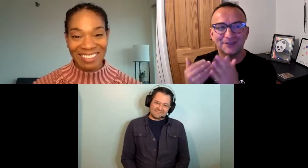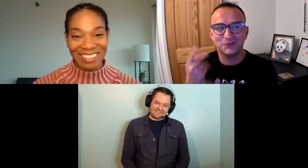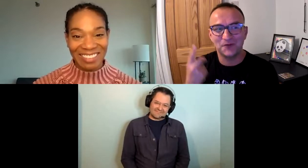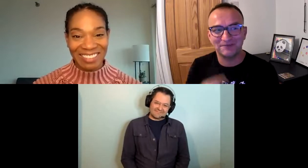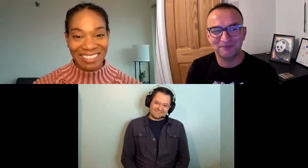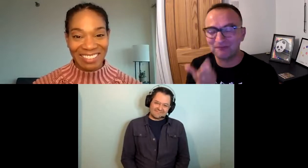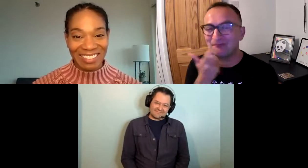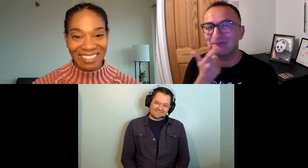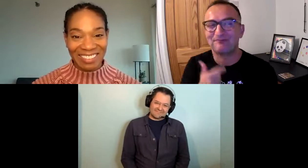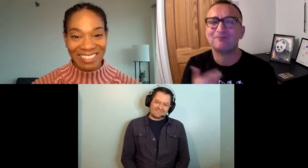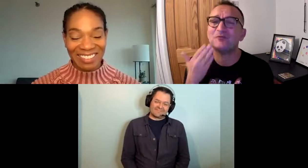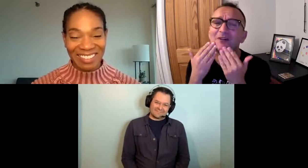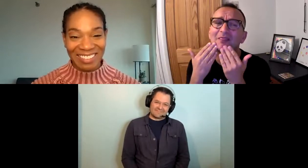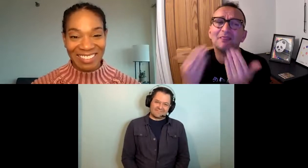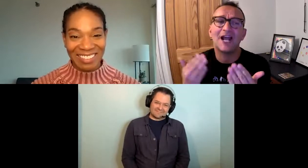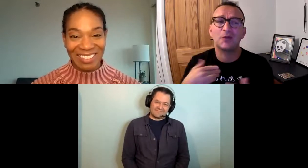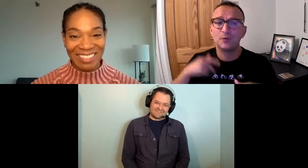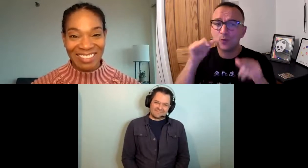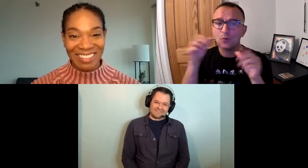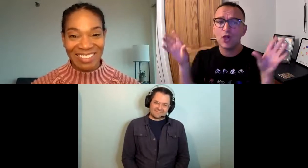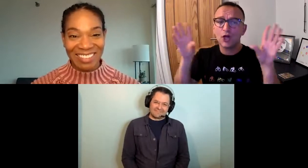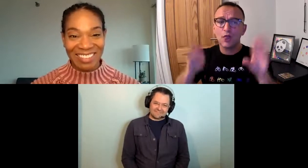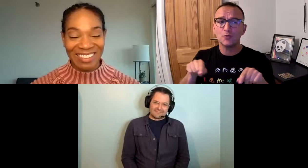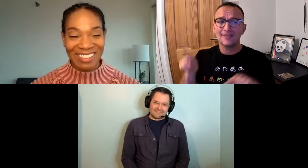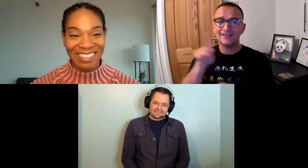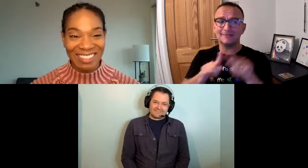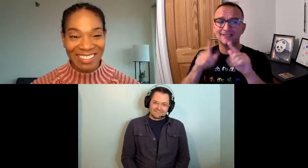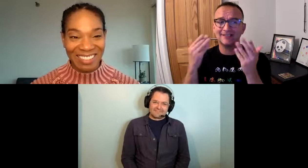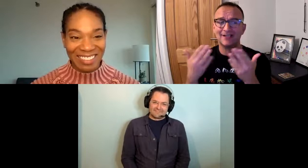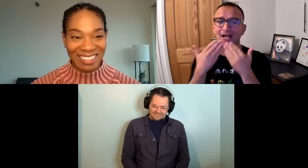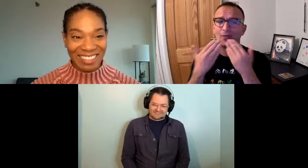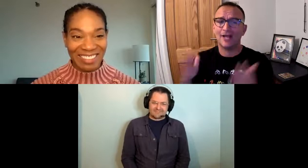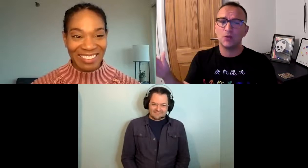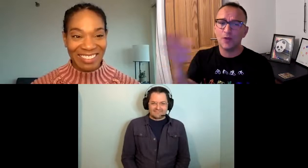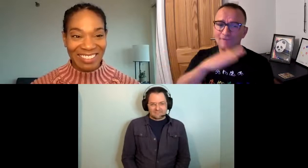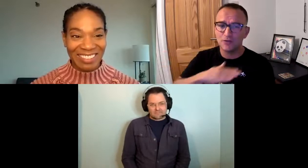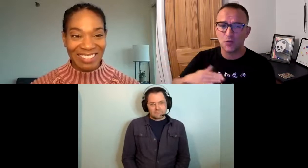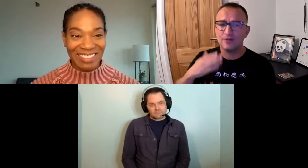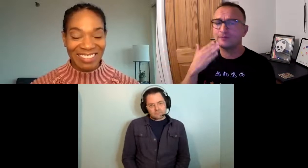for being here today. Thank you and goodbye. Bye bye